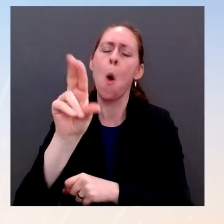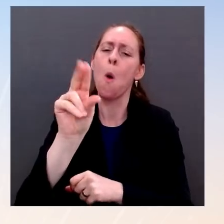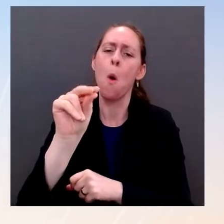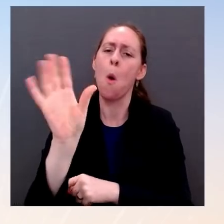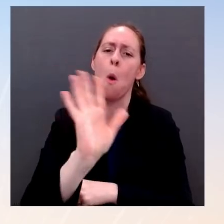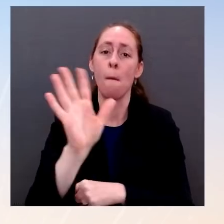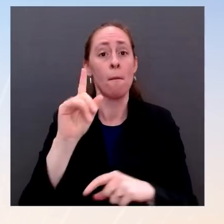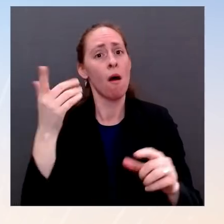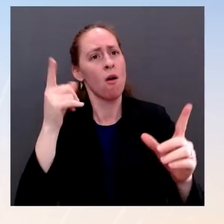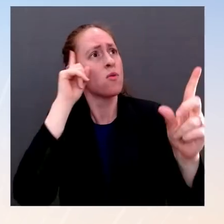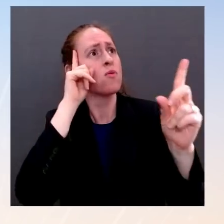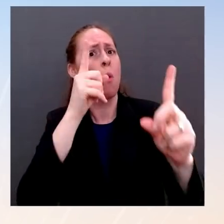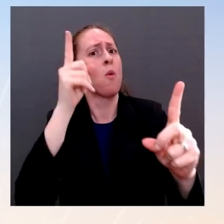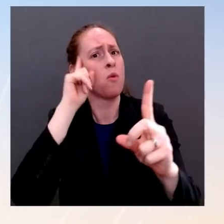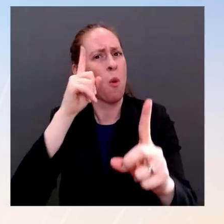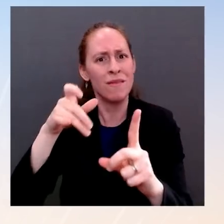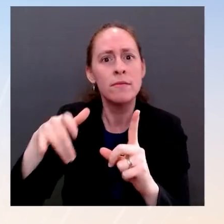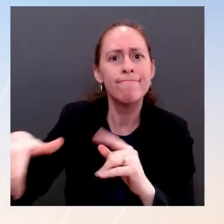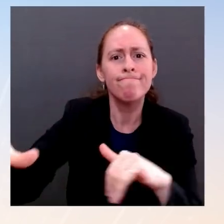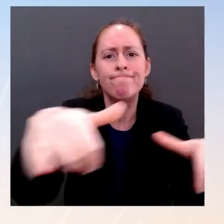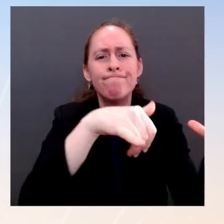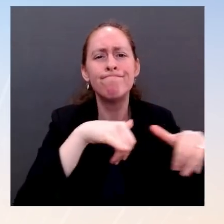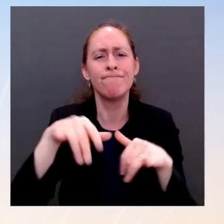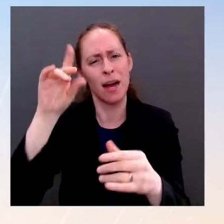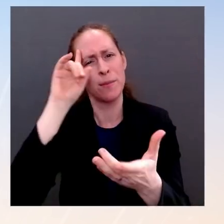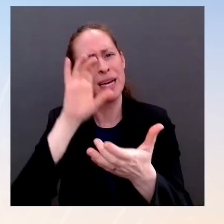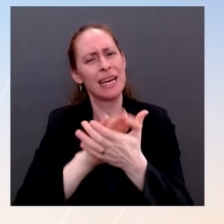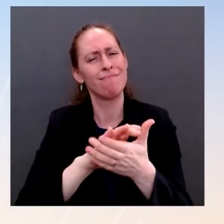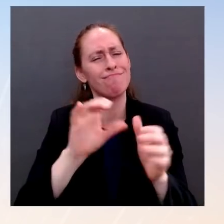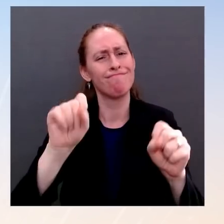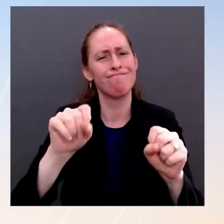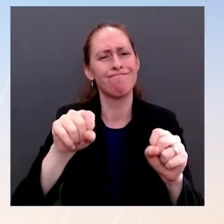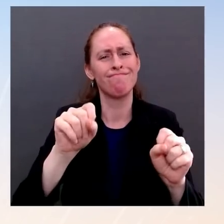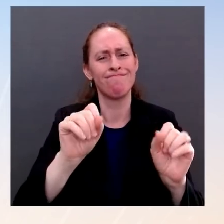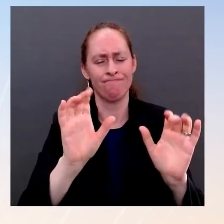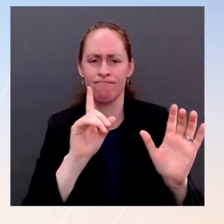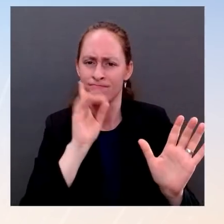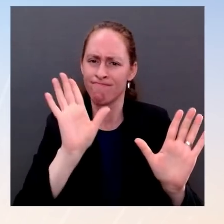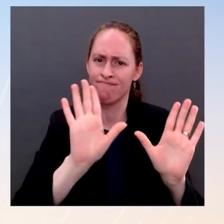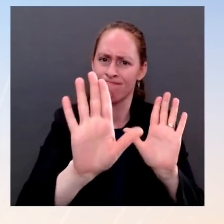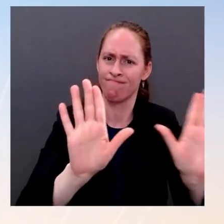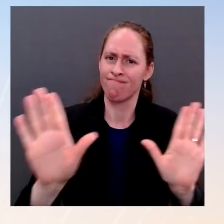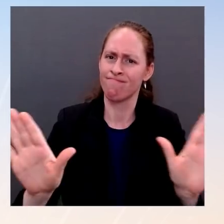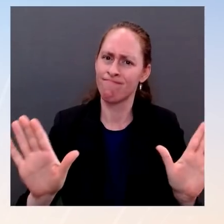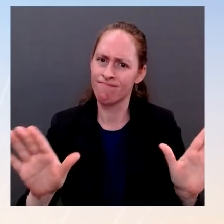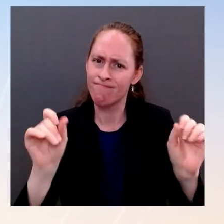by imposing severe costs on Russia for its actions, and whether we're willing to do all we can to support each other